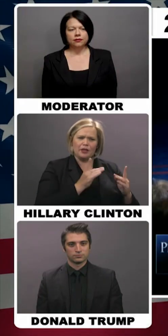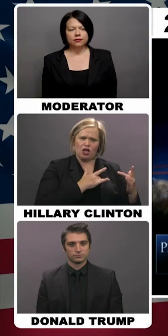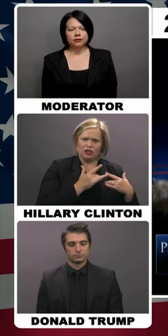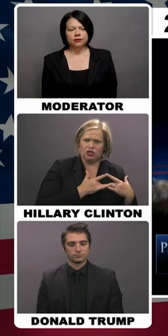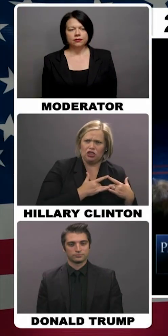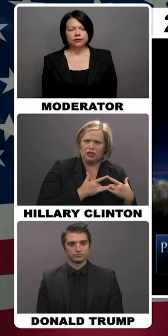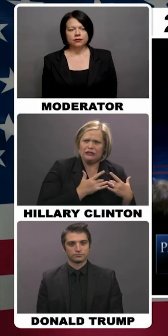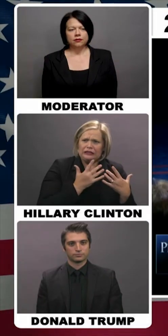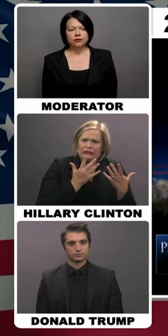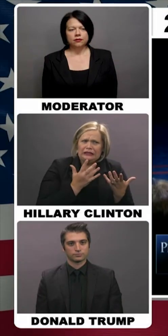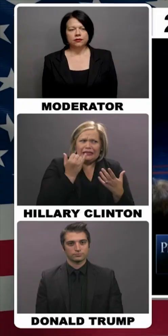in Donald Trump's America.